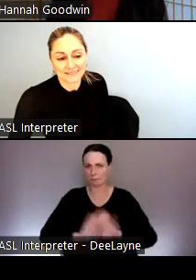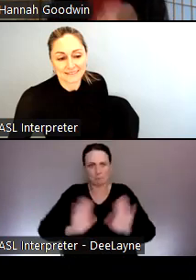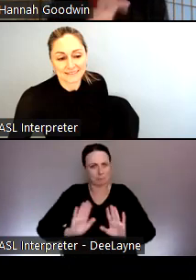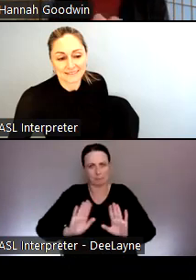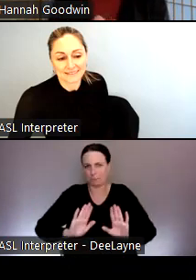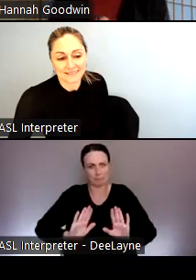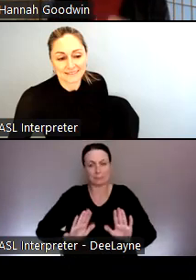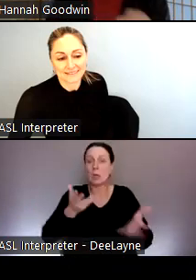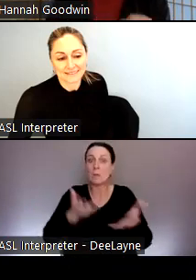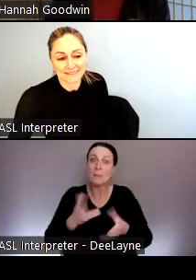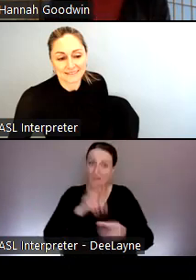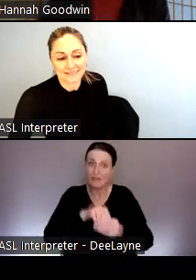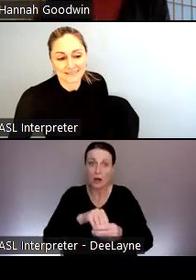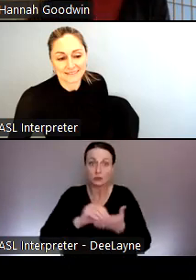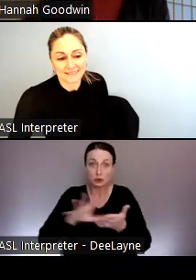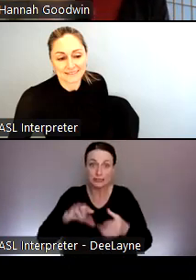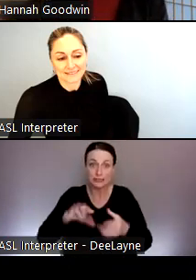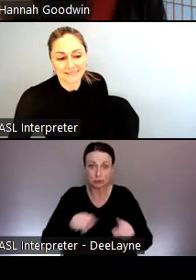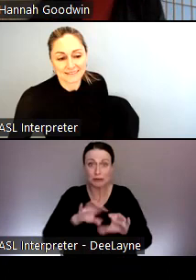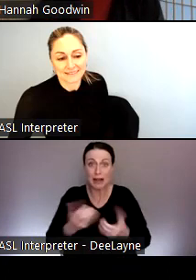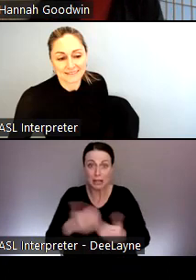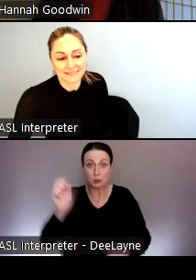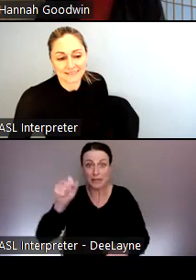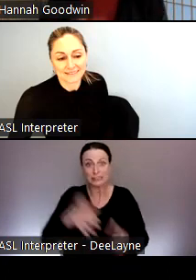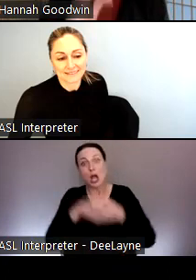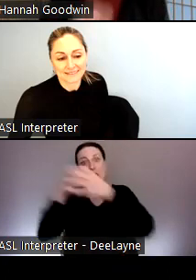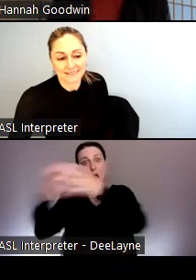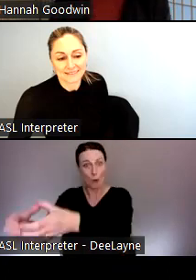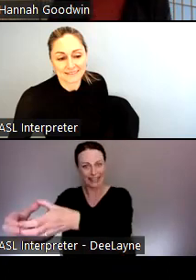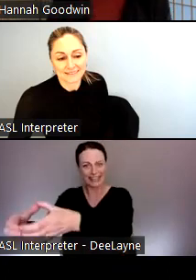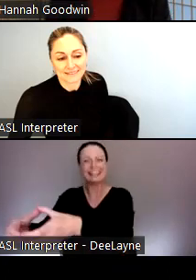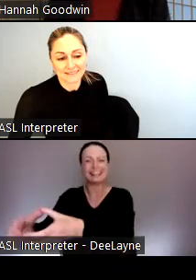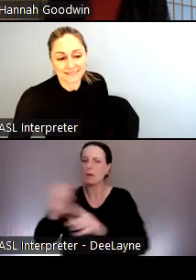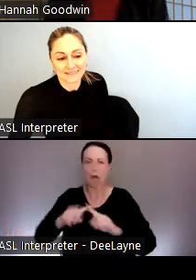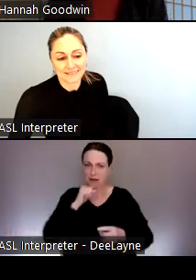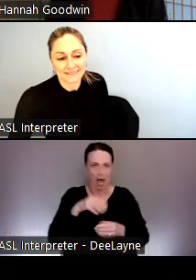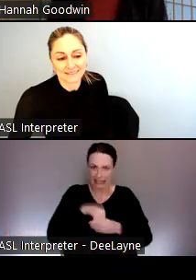So it might involve students in a classroom going somewhere, but it is a little bit different.